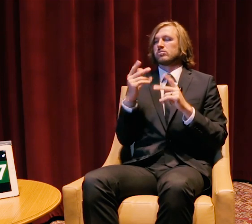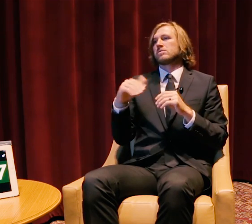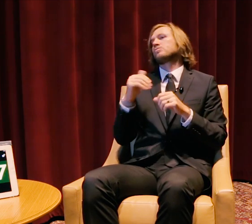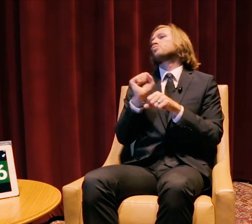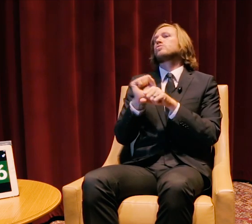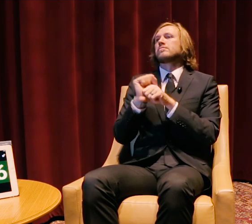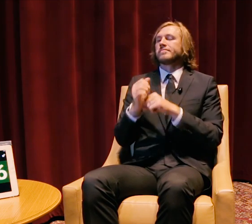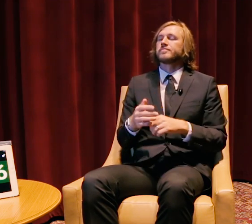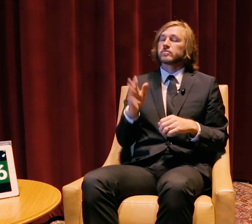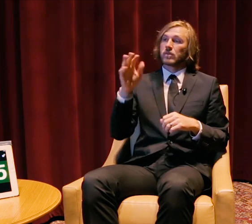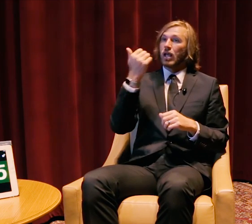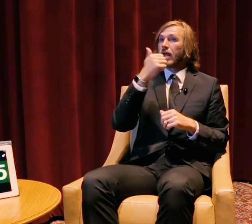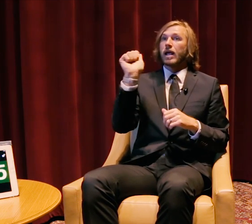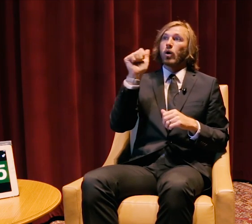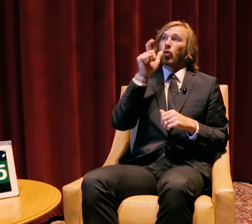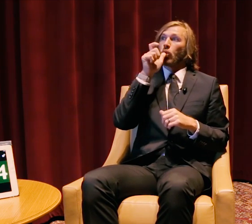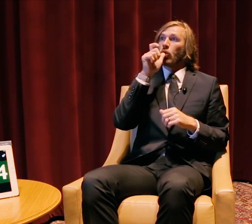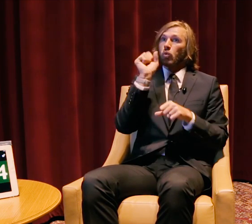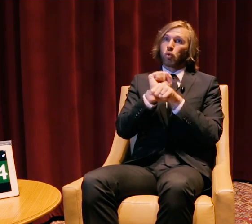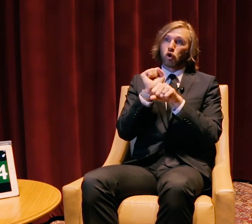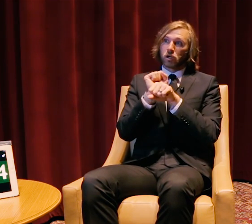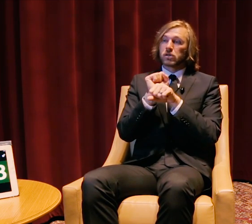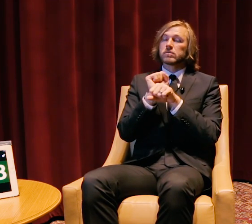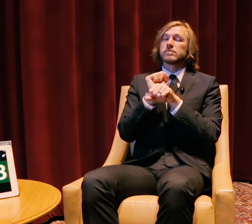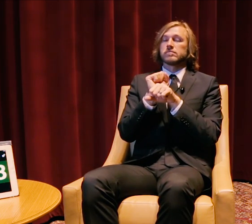So, for anyone that's coming to work